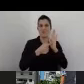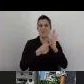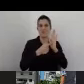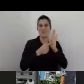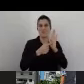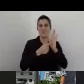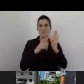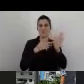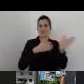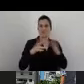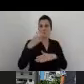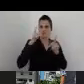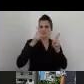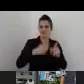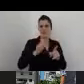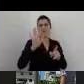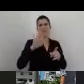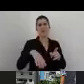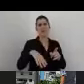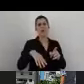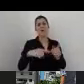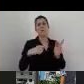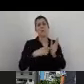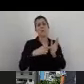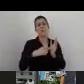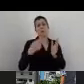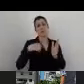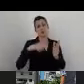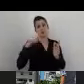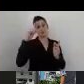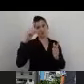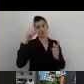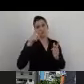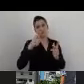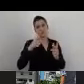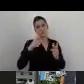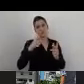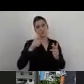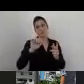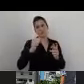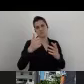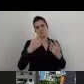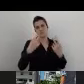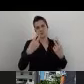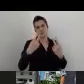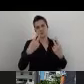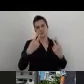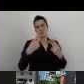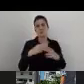but also it was the needs that we realized with the list of things that we needed.